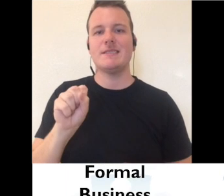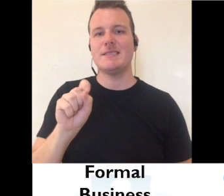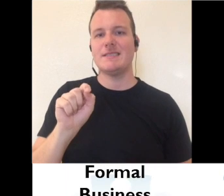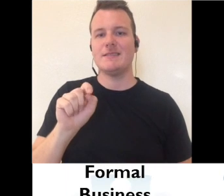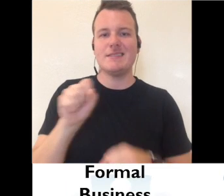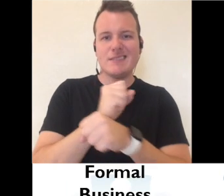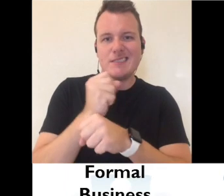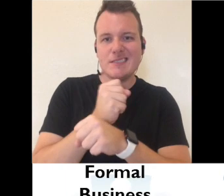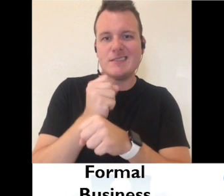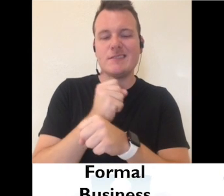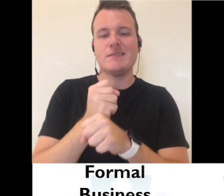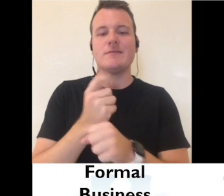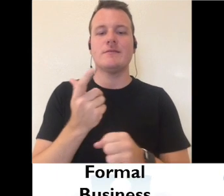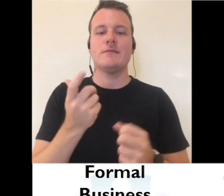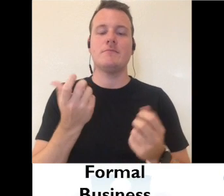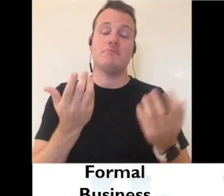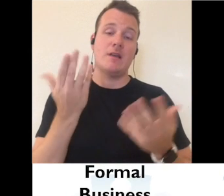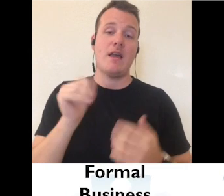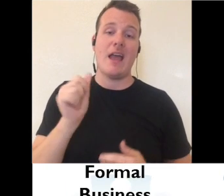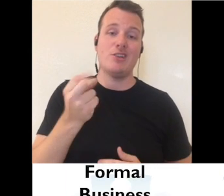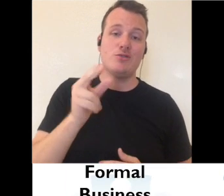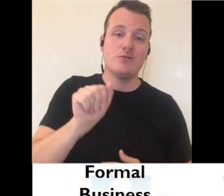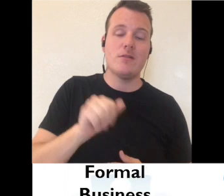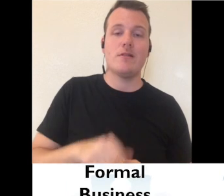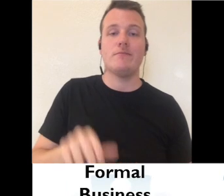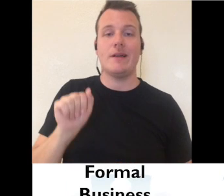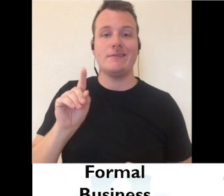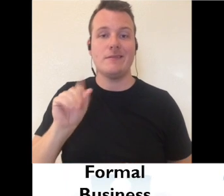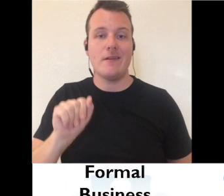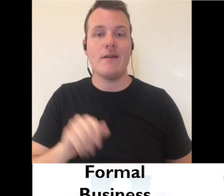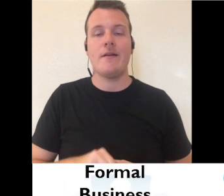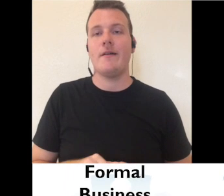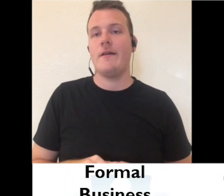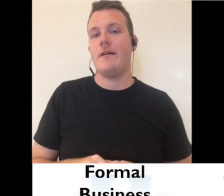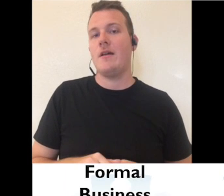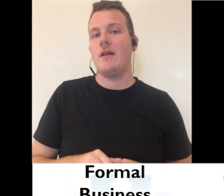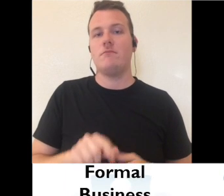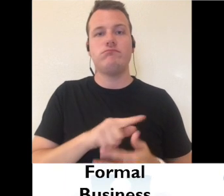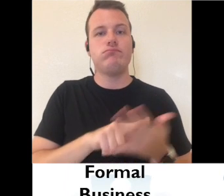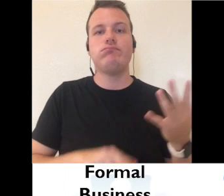AAA, ADA, could be a number of others. And then you- you find out what